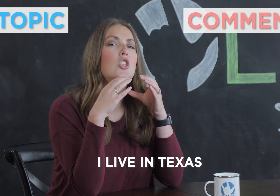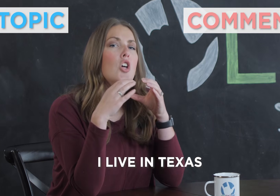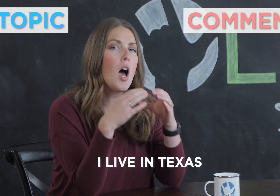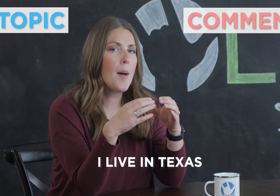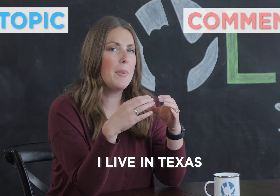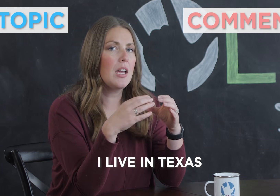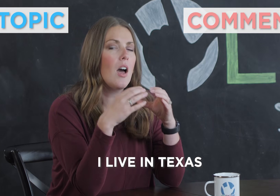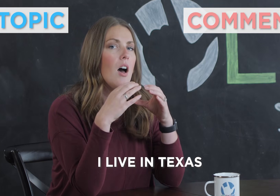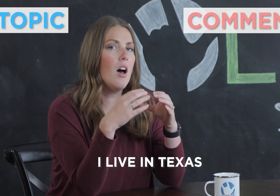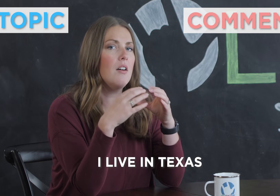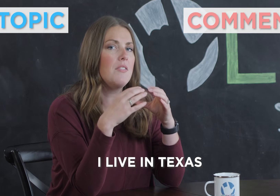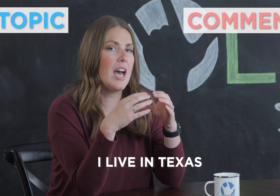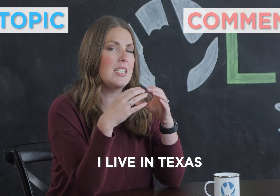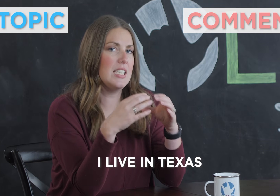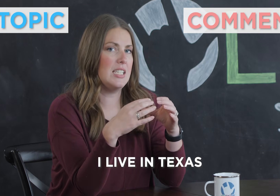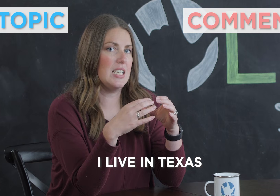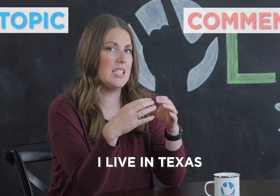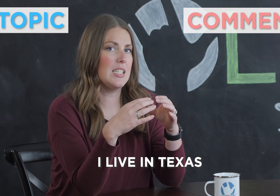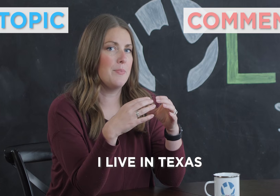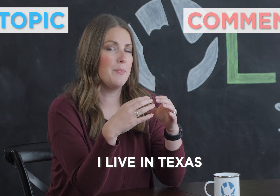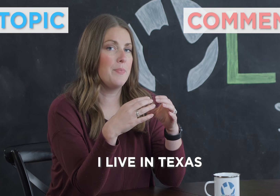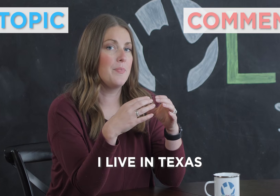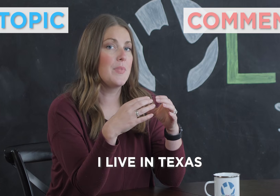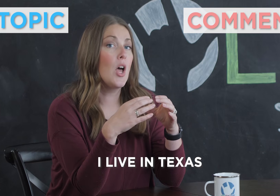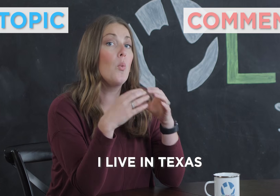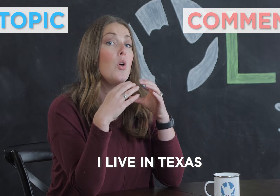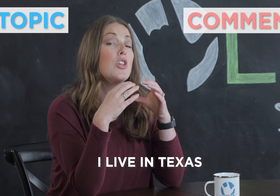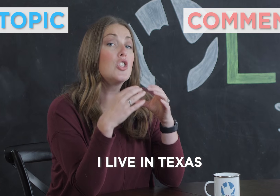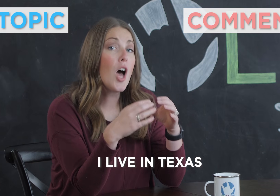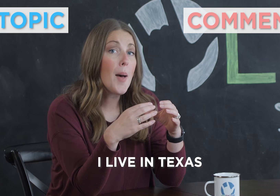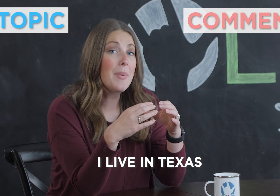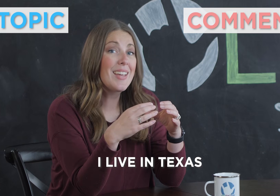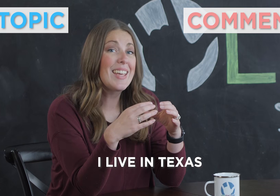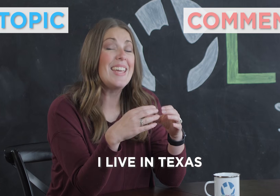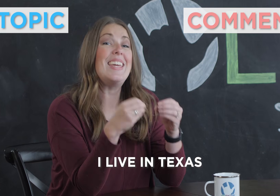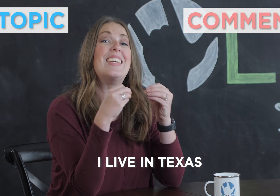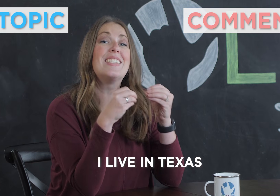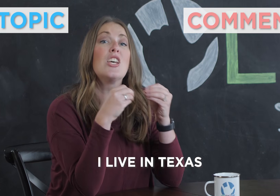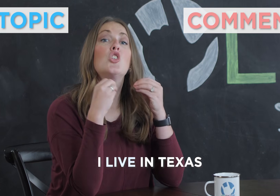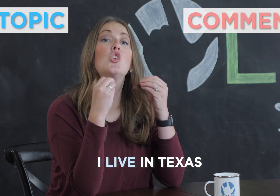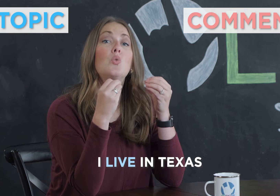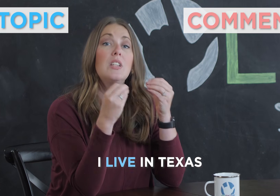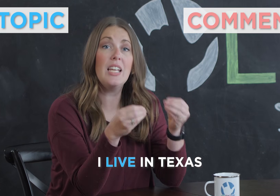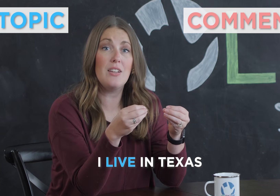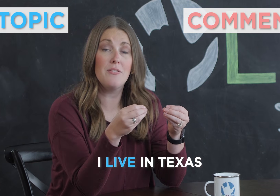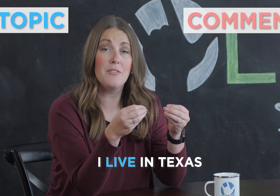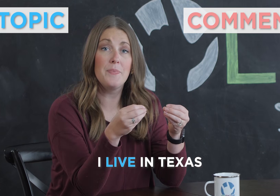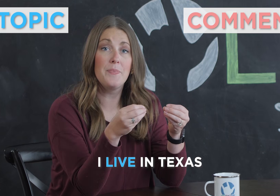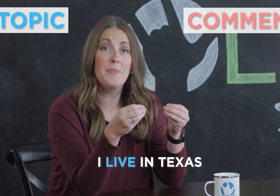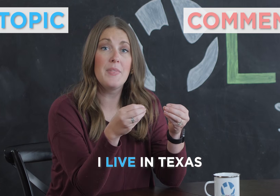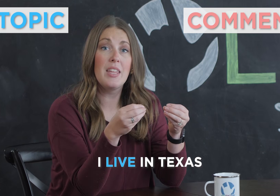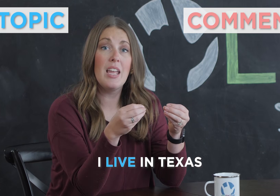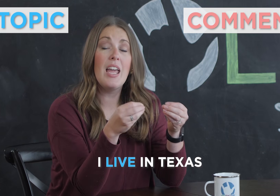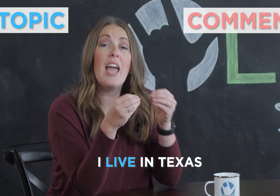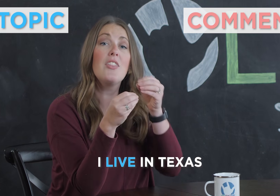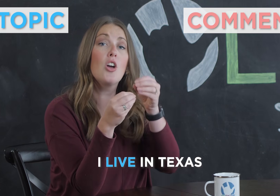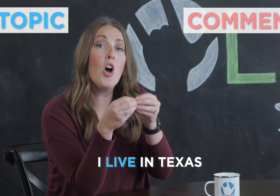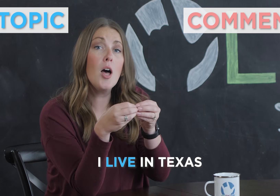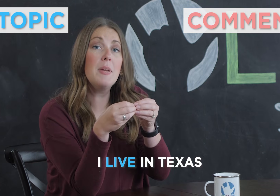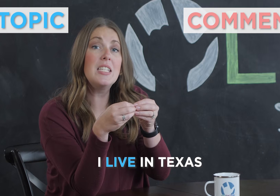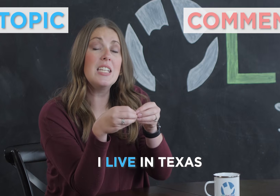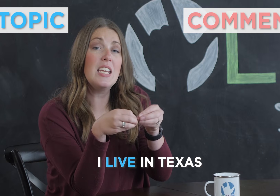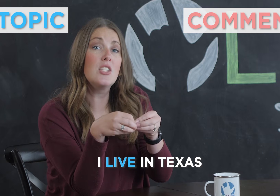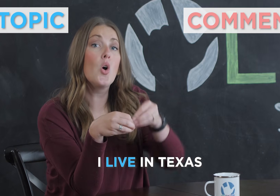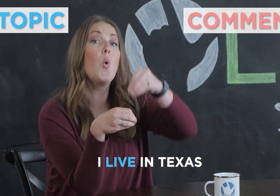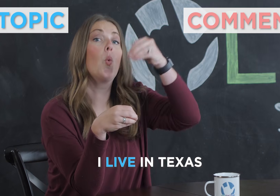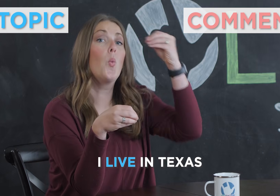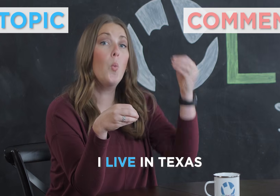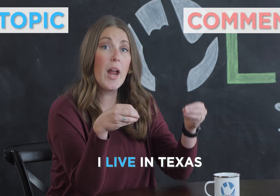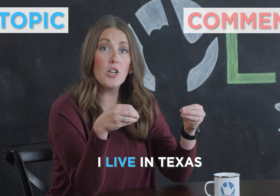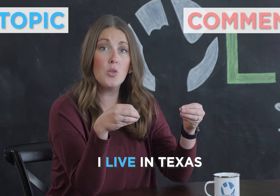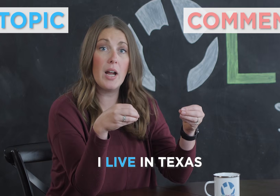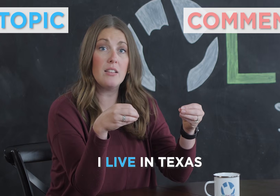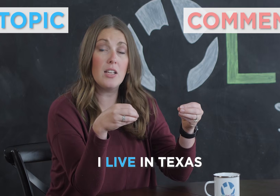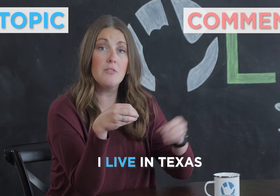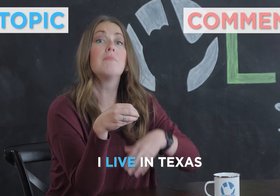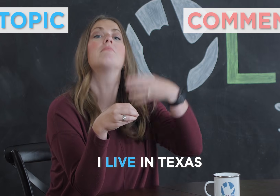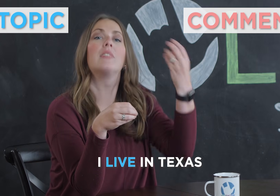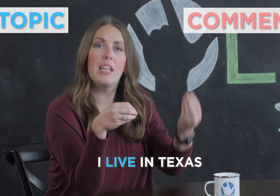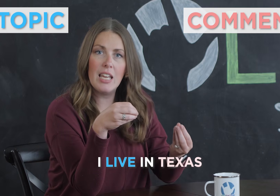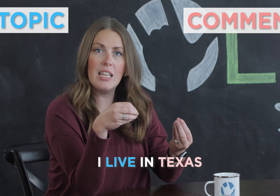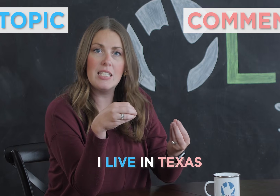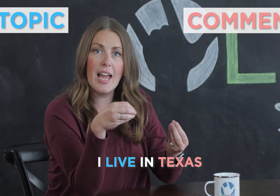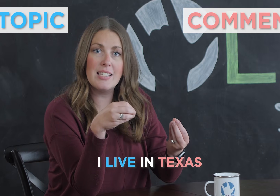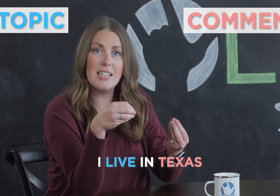is the topic of that sentence? Well, the topic is 'to live' and the comment is where do I live, in Texas.